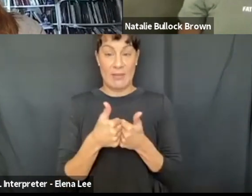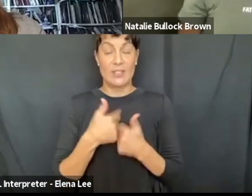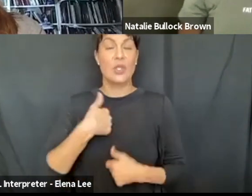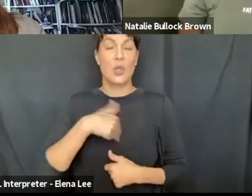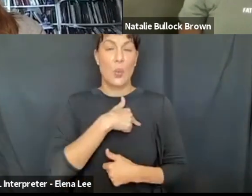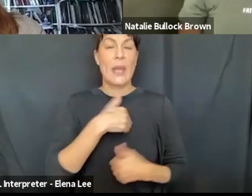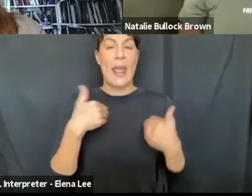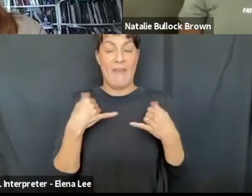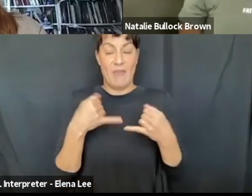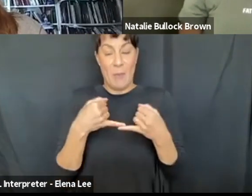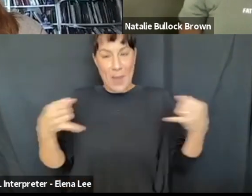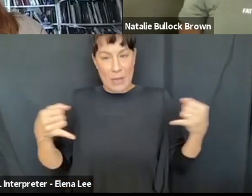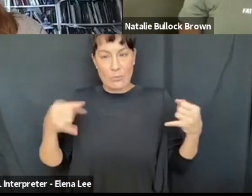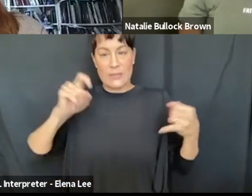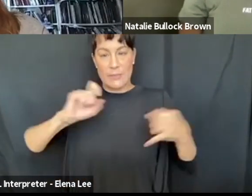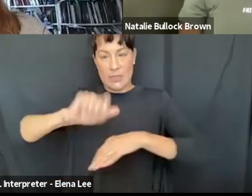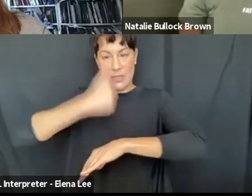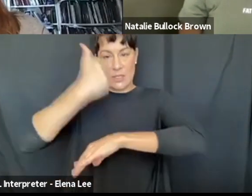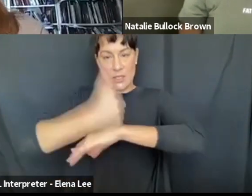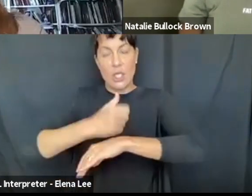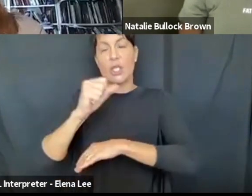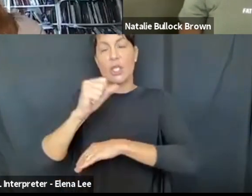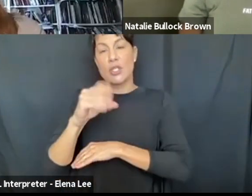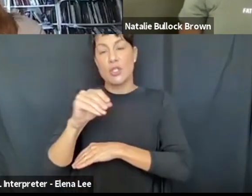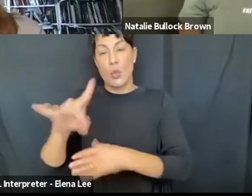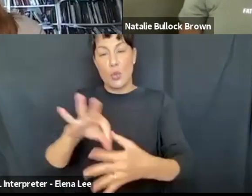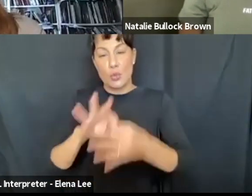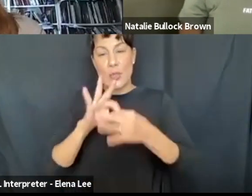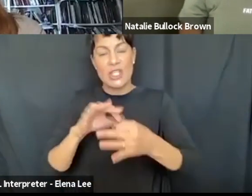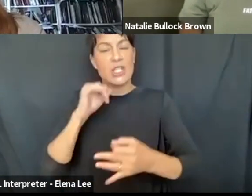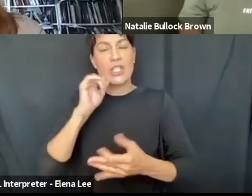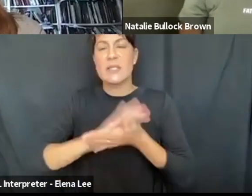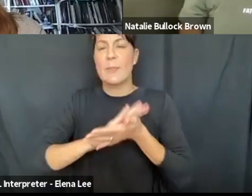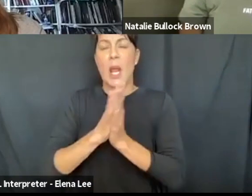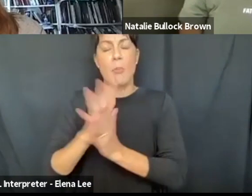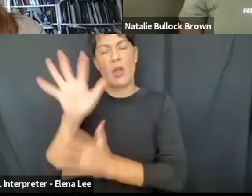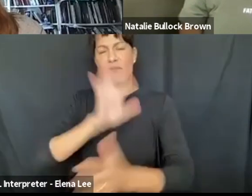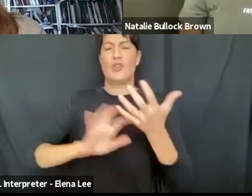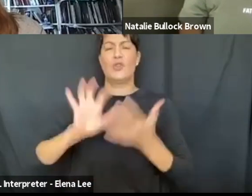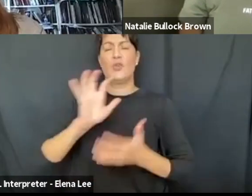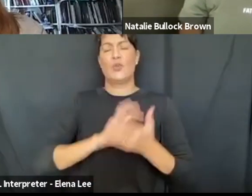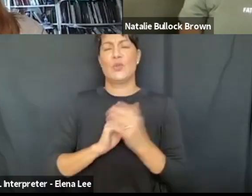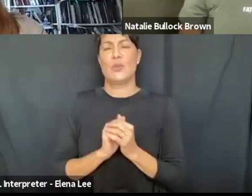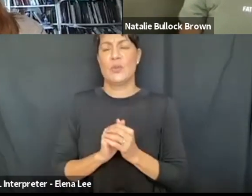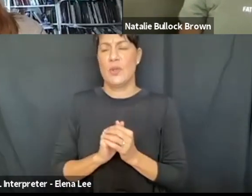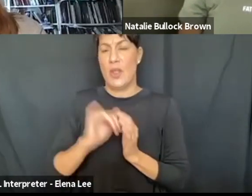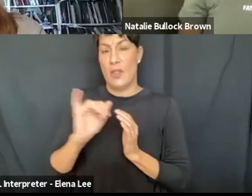so that the relationship doesn't become confused. And so, the subject doesn't then believe